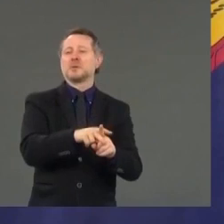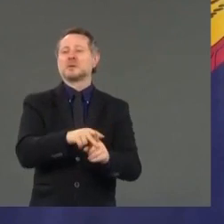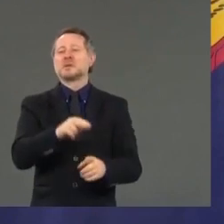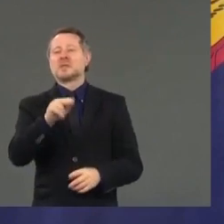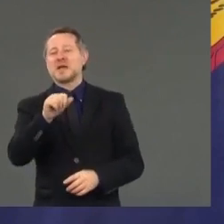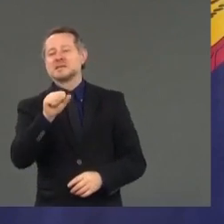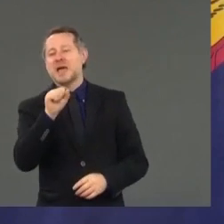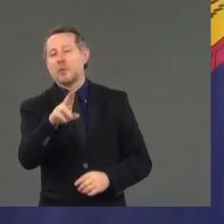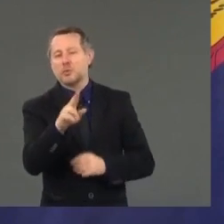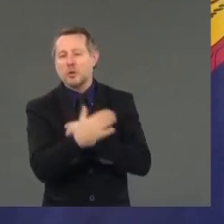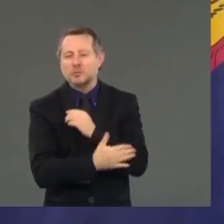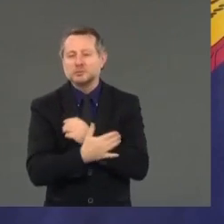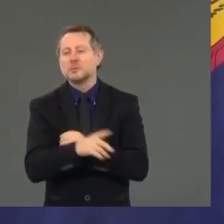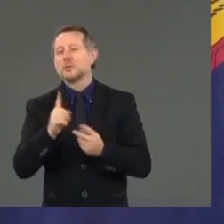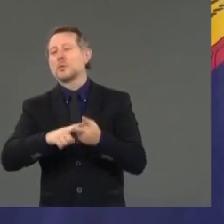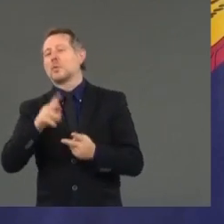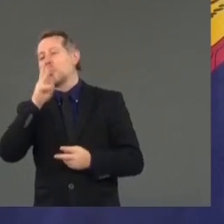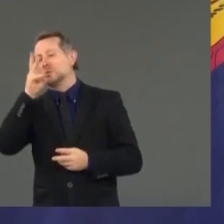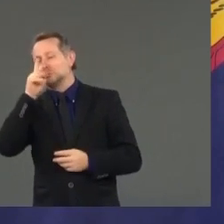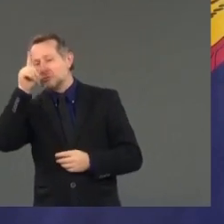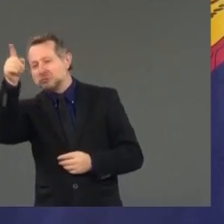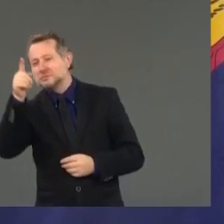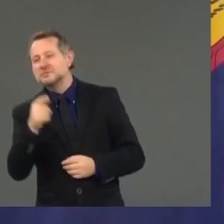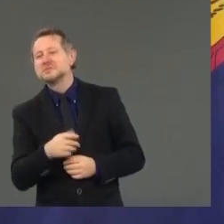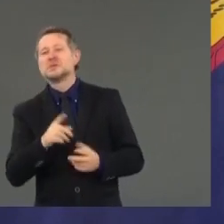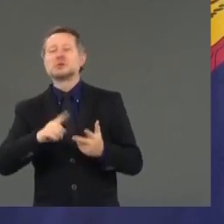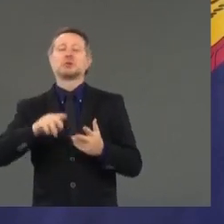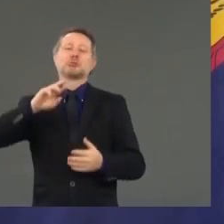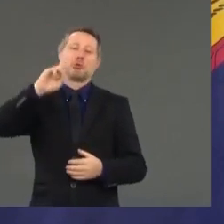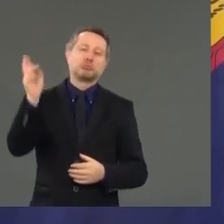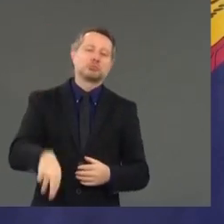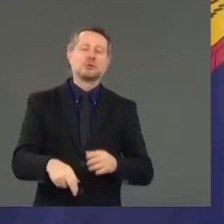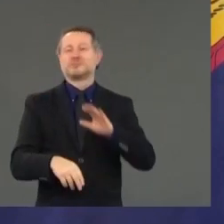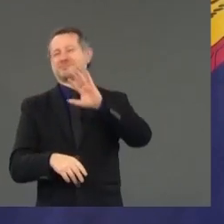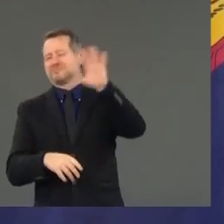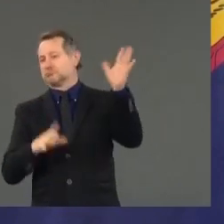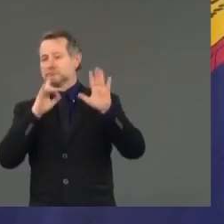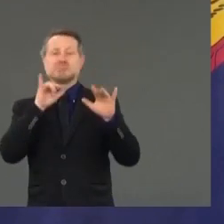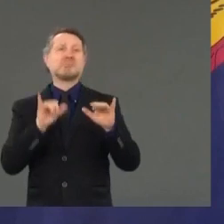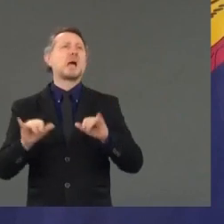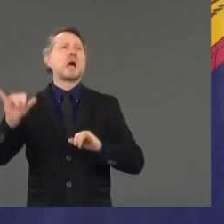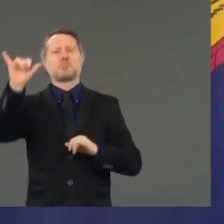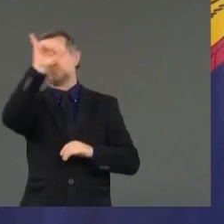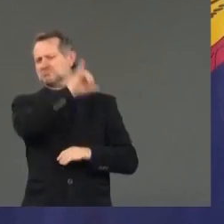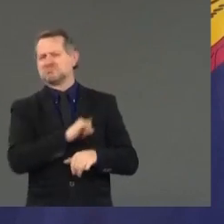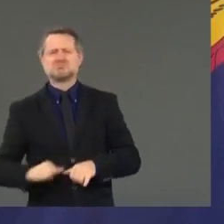REOPENING FOR NEW YORK CITY, LIKE THEY DO FOR NASSAU AND